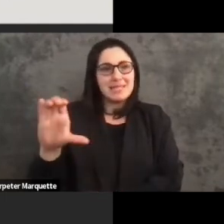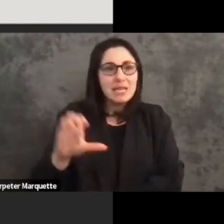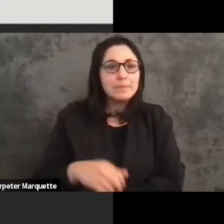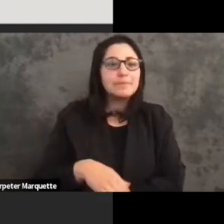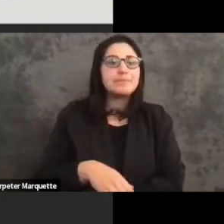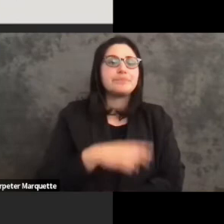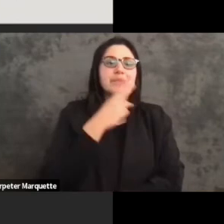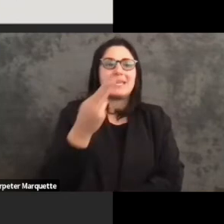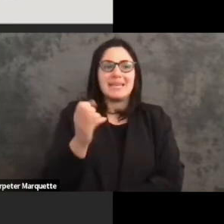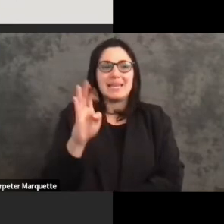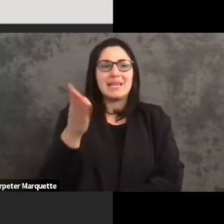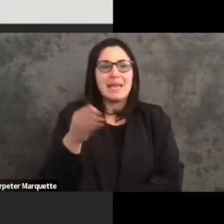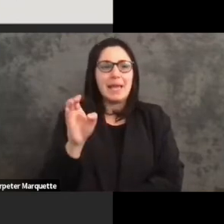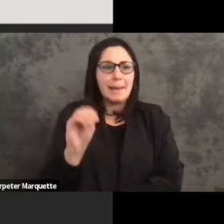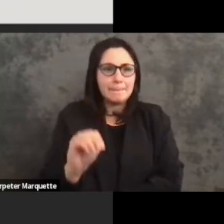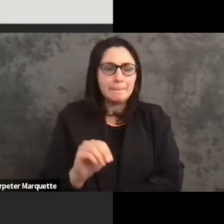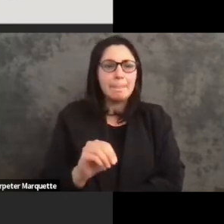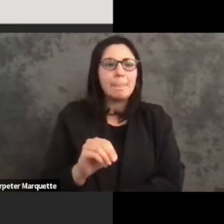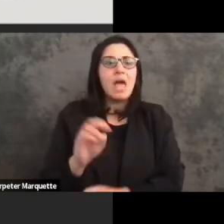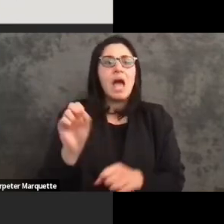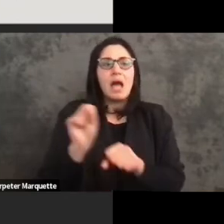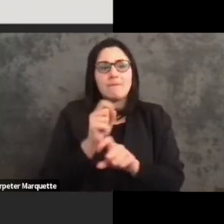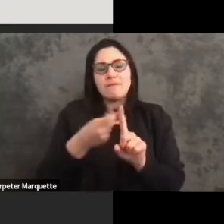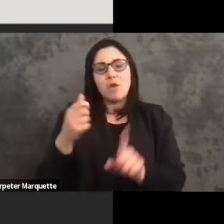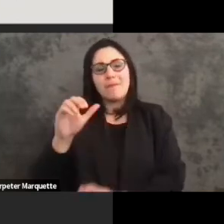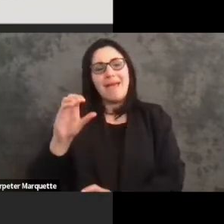My name is Marcelo Maya, I'm from New York City, he him and from act of New York. I've